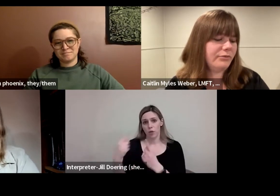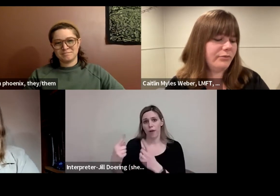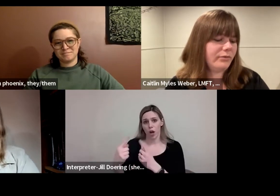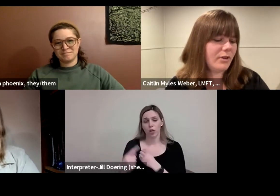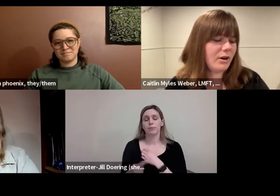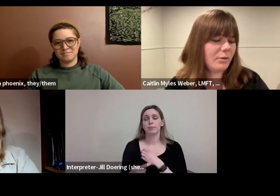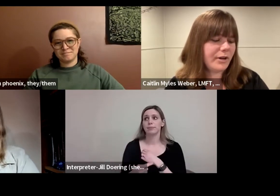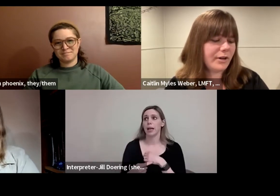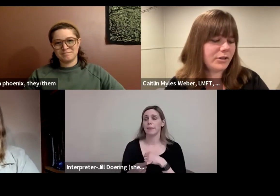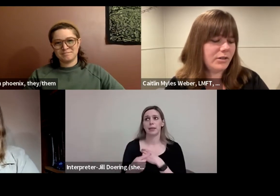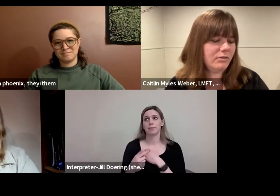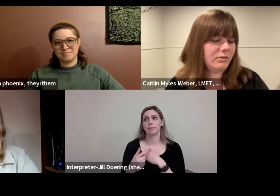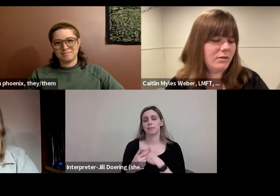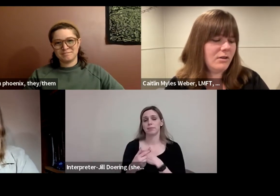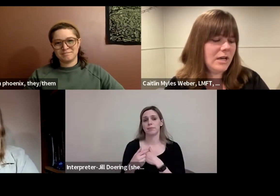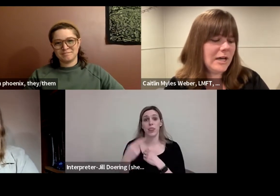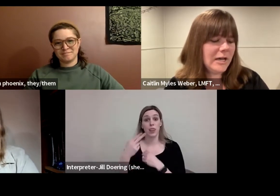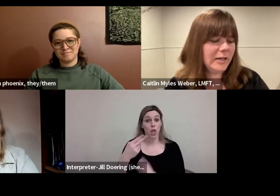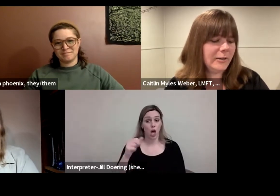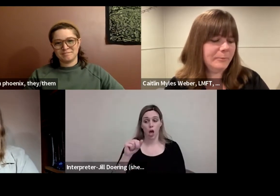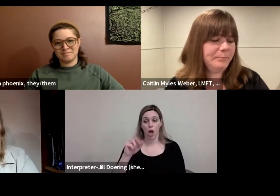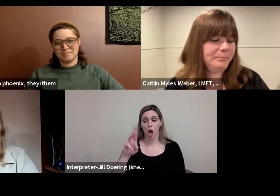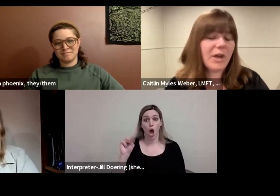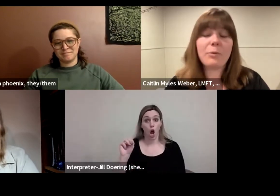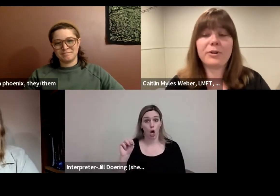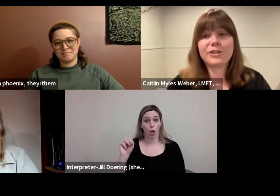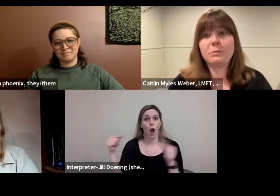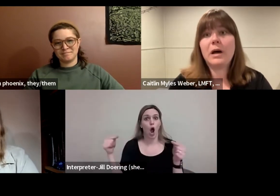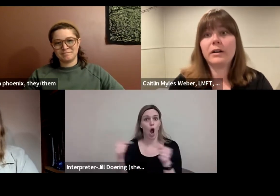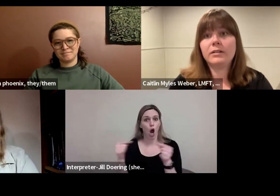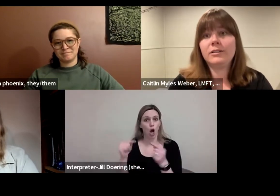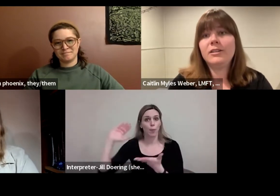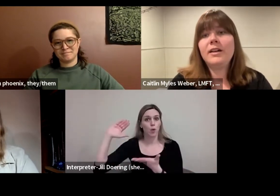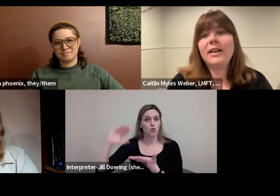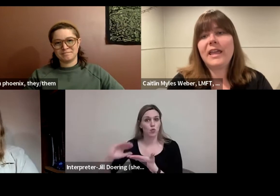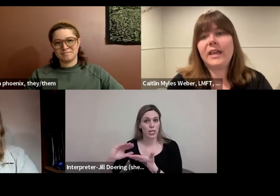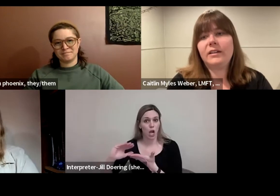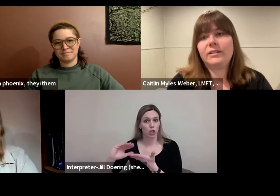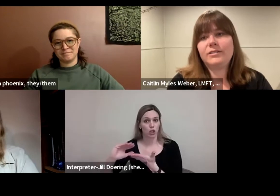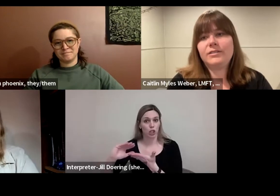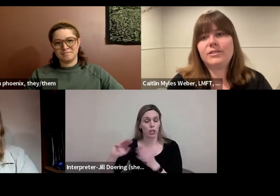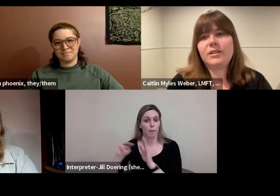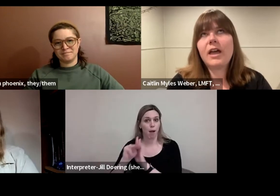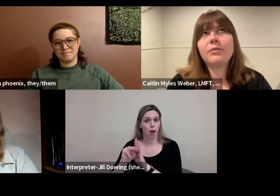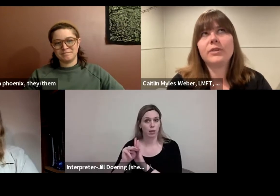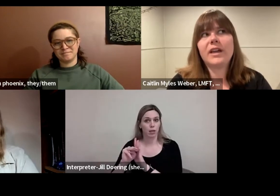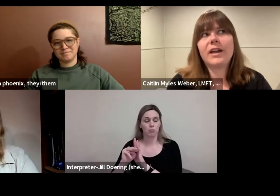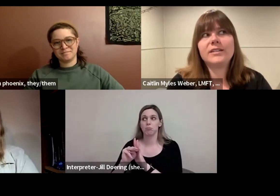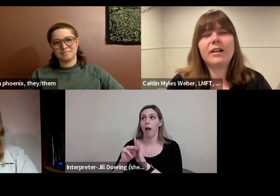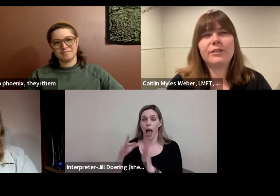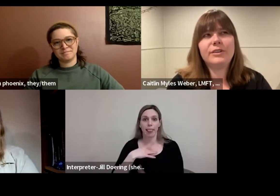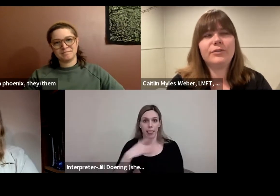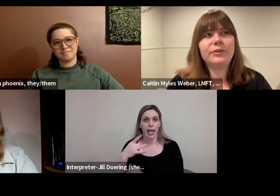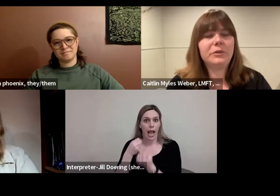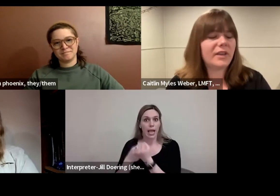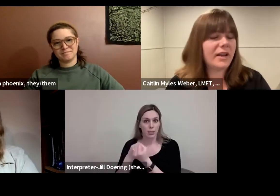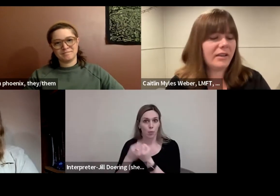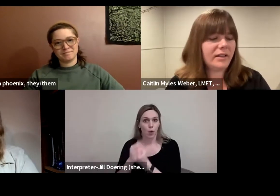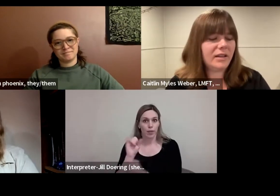of the the harm reduction model, and I have a really high tolerance for suicidality